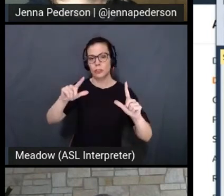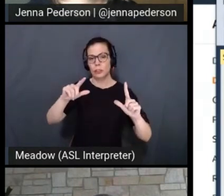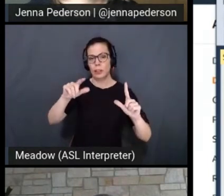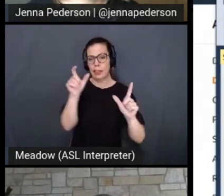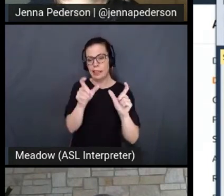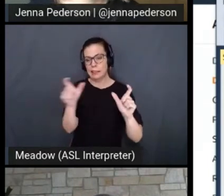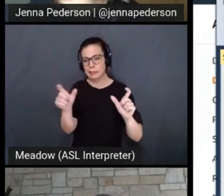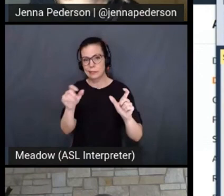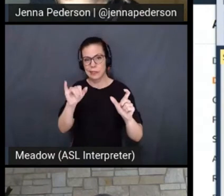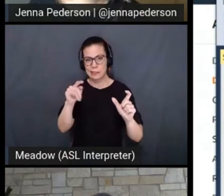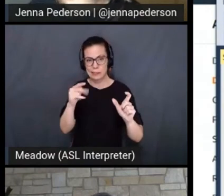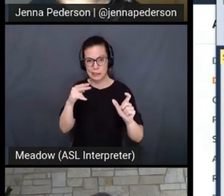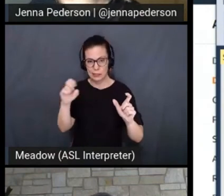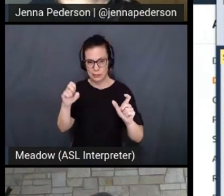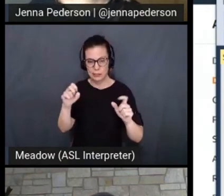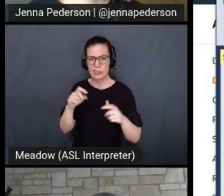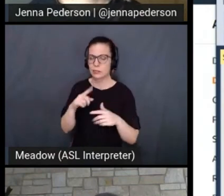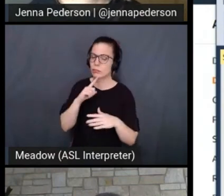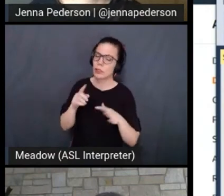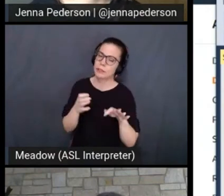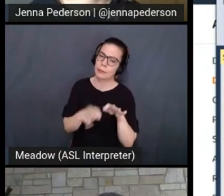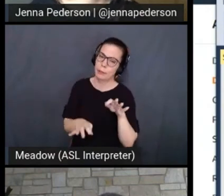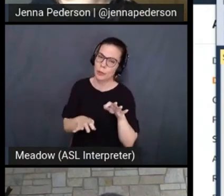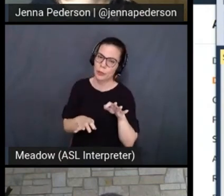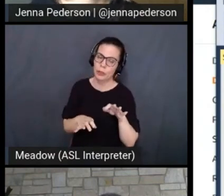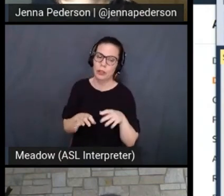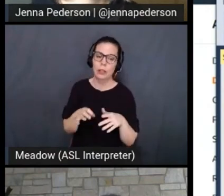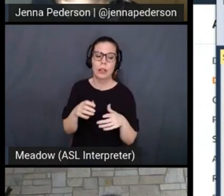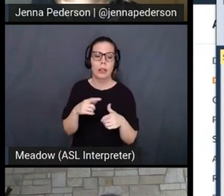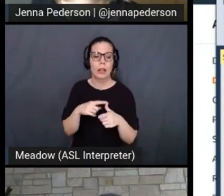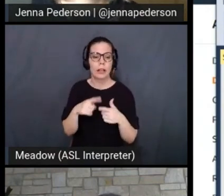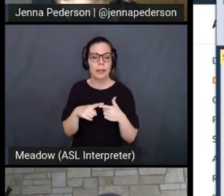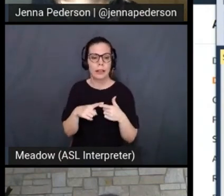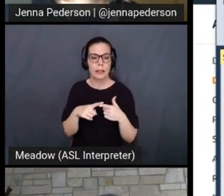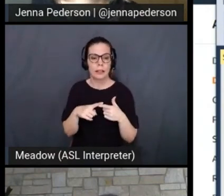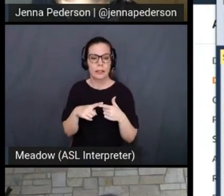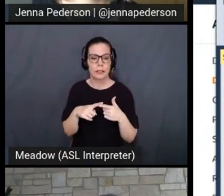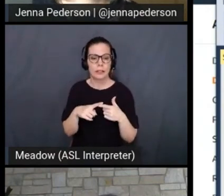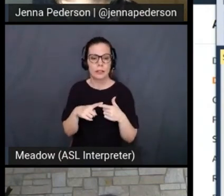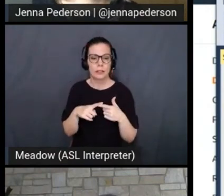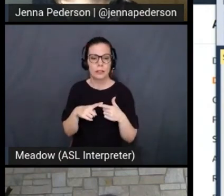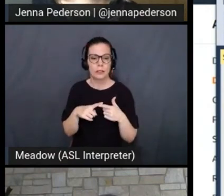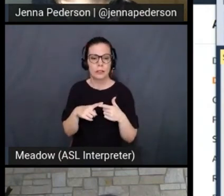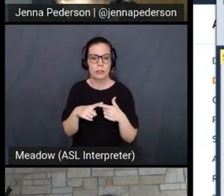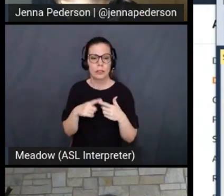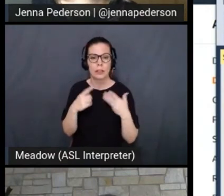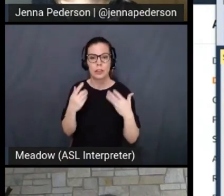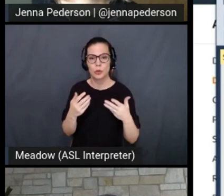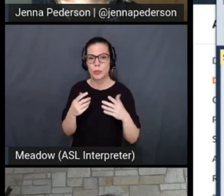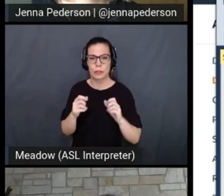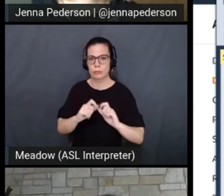and then basically it's really simple, you can then deploy it the way that I did, right?